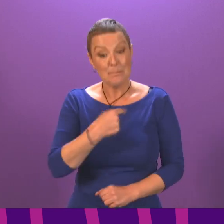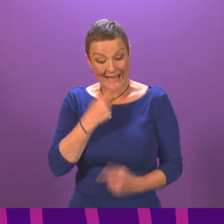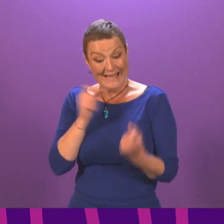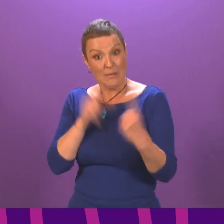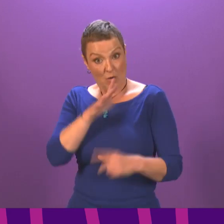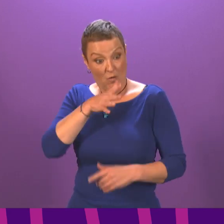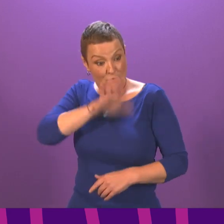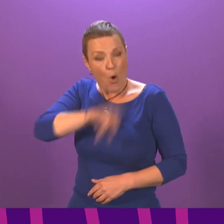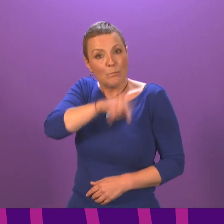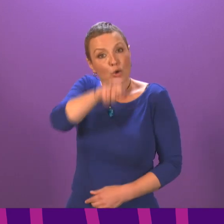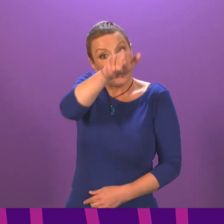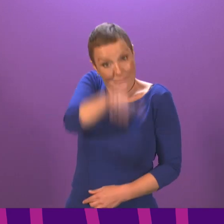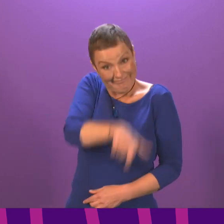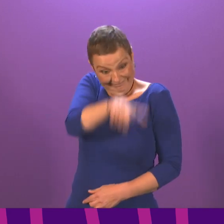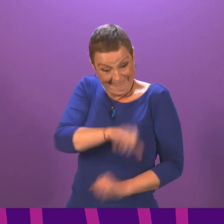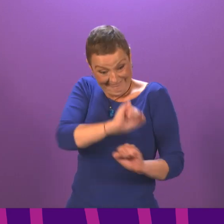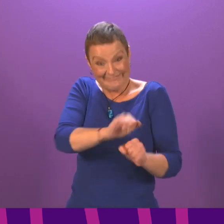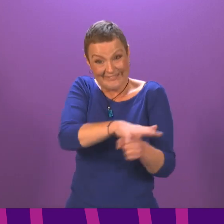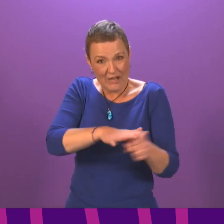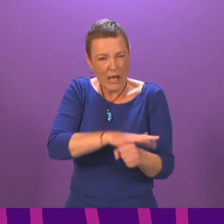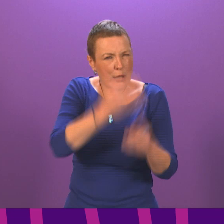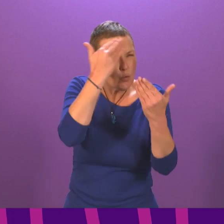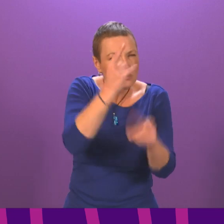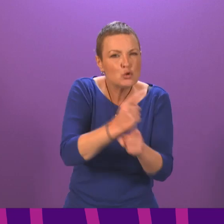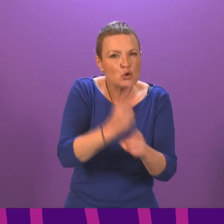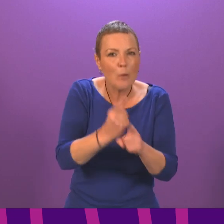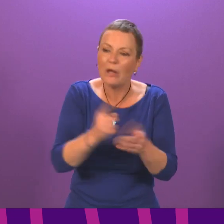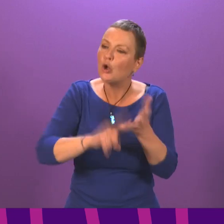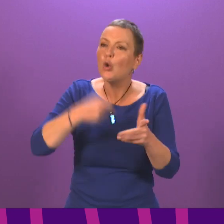about the portal system, which is the United Kingdom-wide booking system, which is used